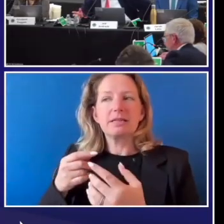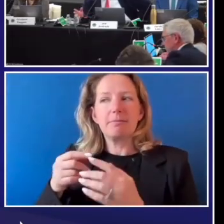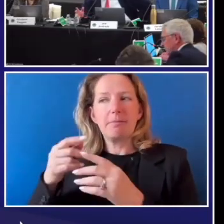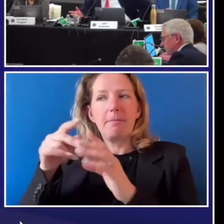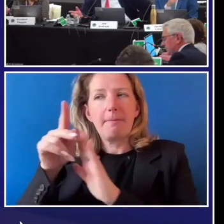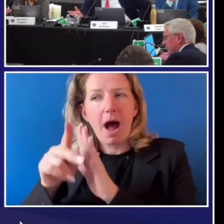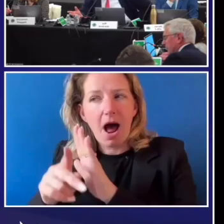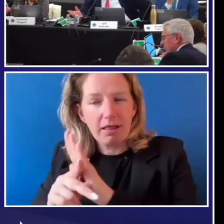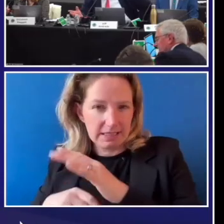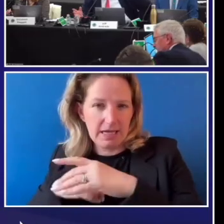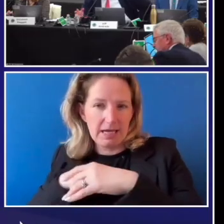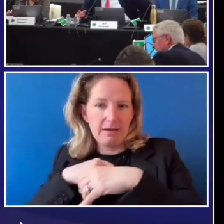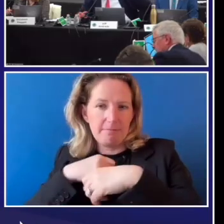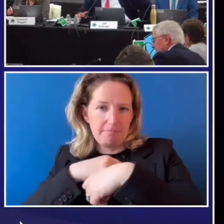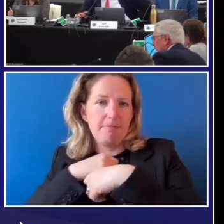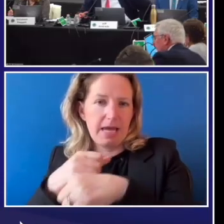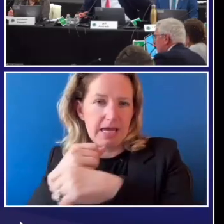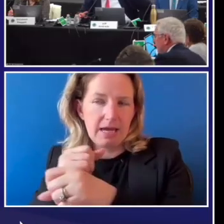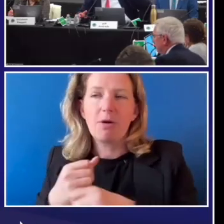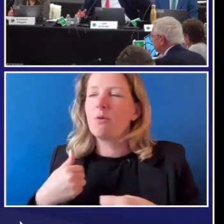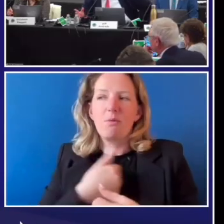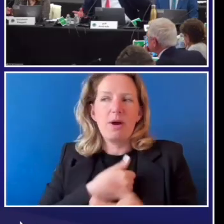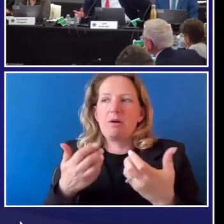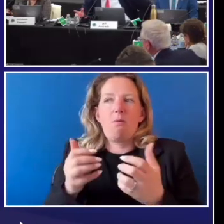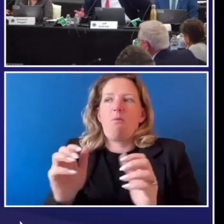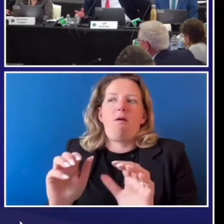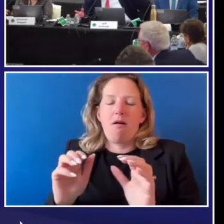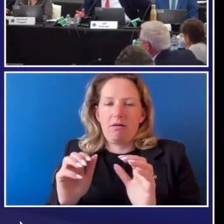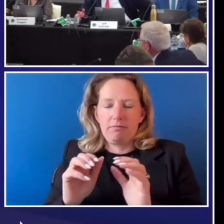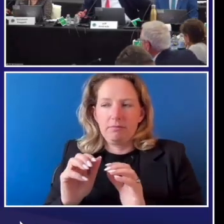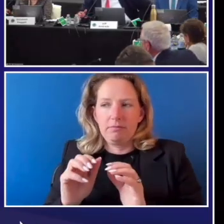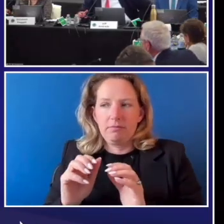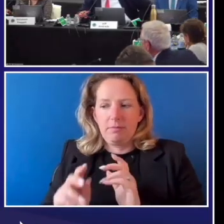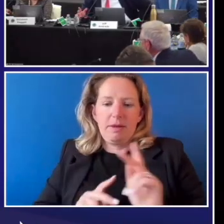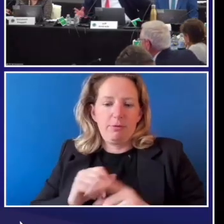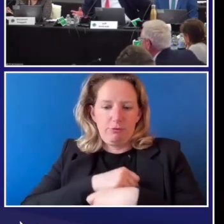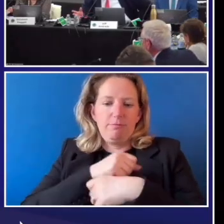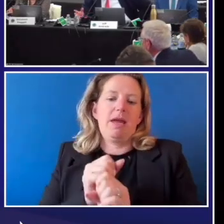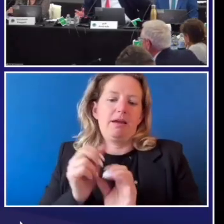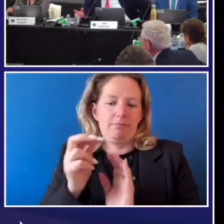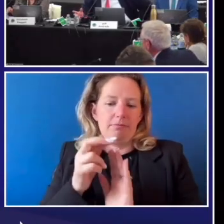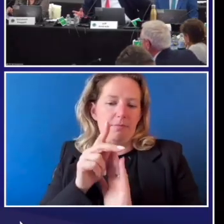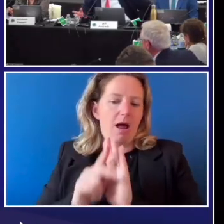And the other part, quite frankly, is, um, and it should not come as a surprise to anyone.